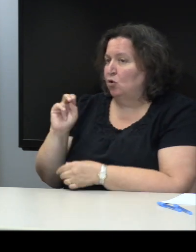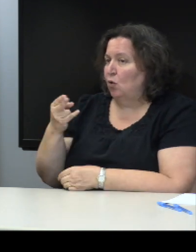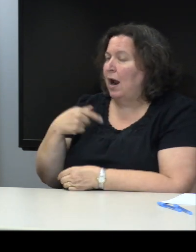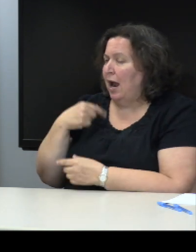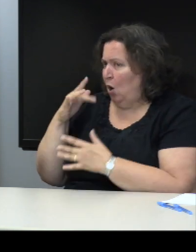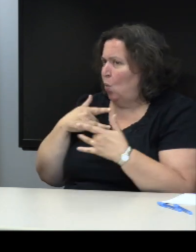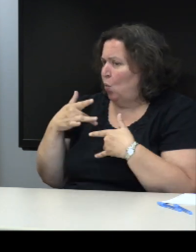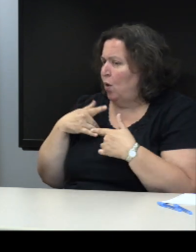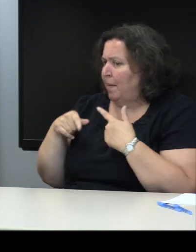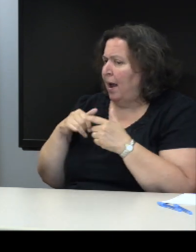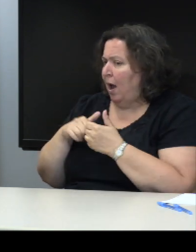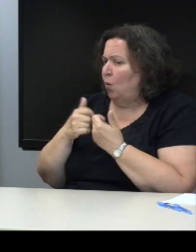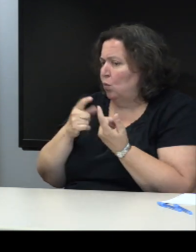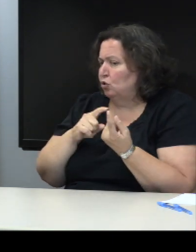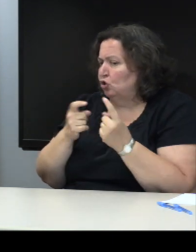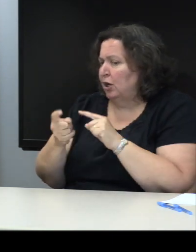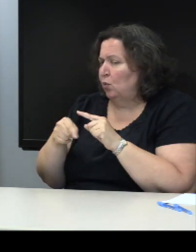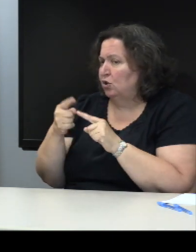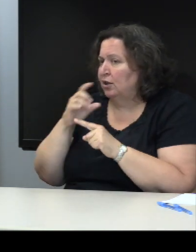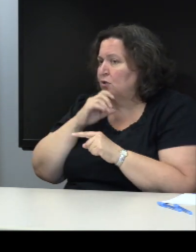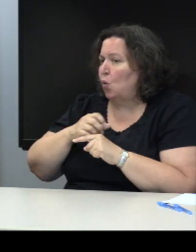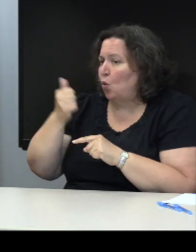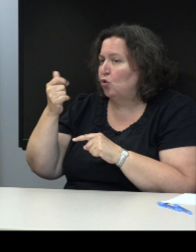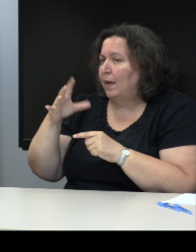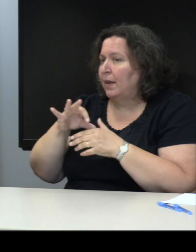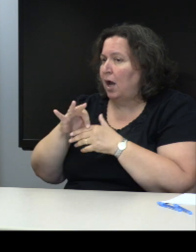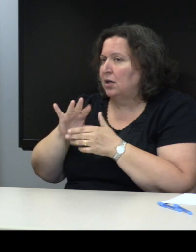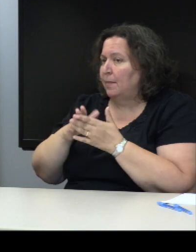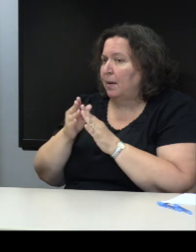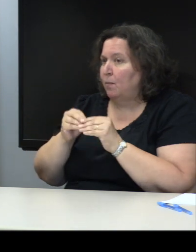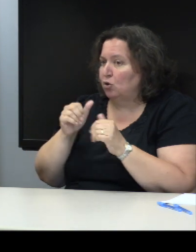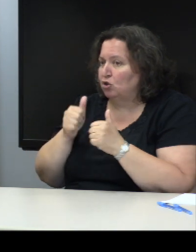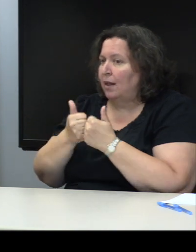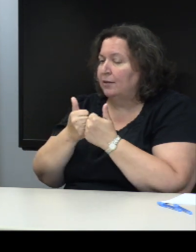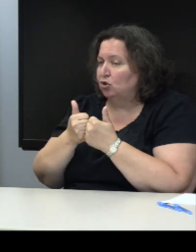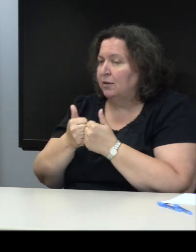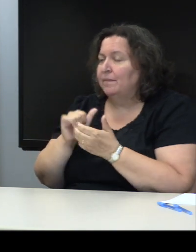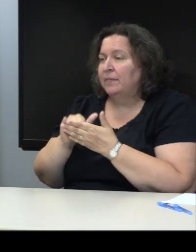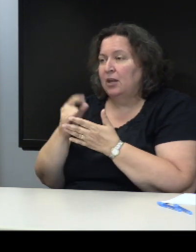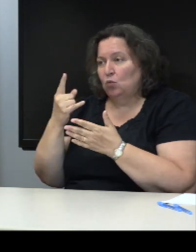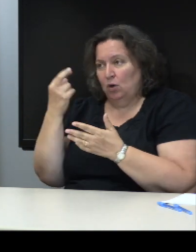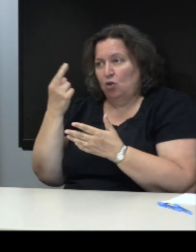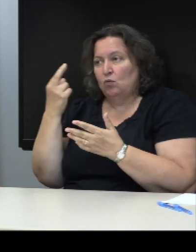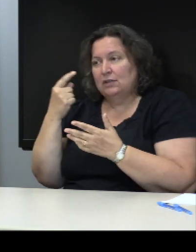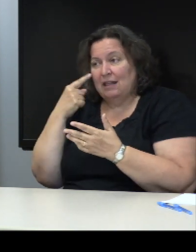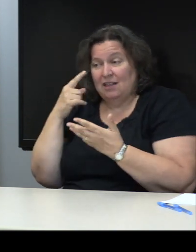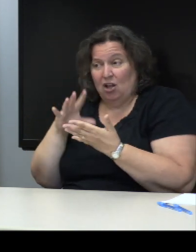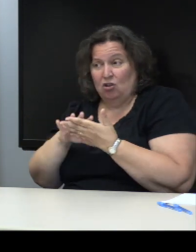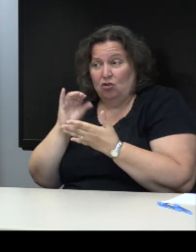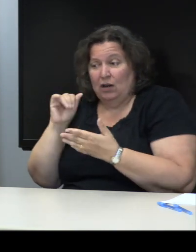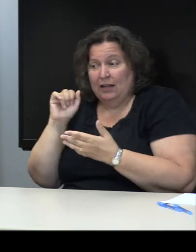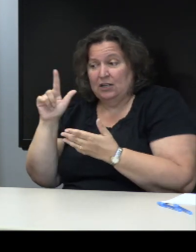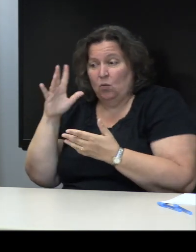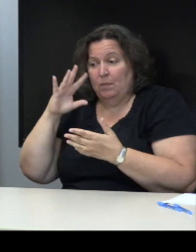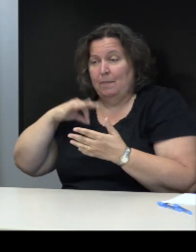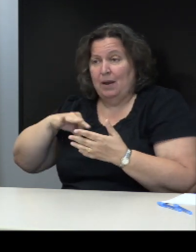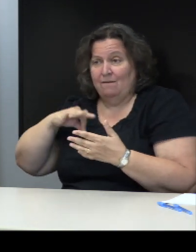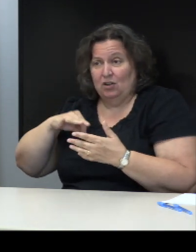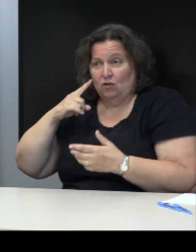as she get older and as content becomes more challenging. And this is one of the reasons I think learning ASL would be beneficial for Norah.